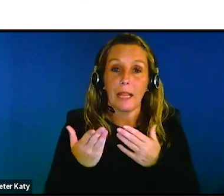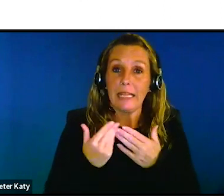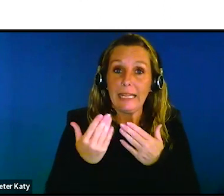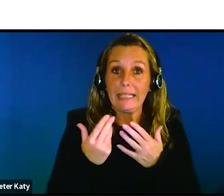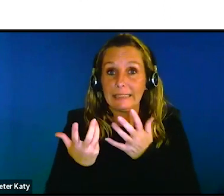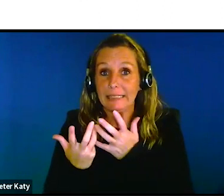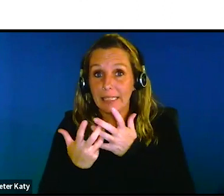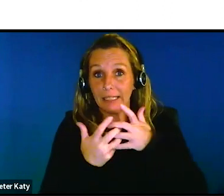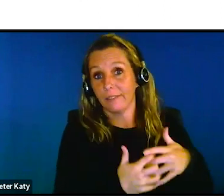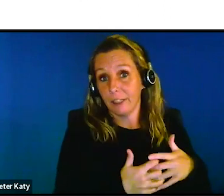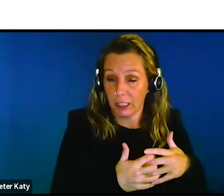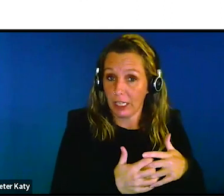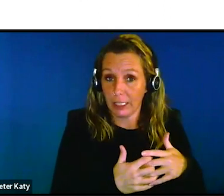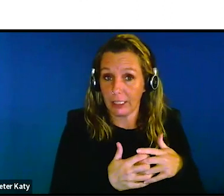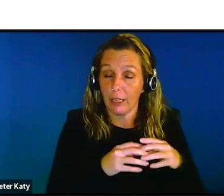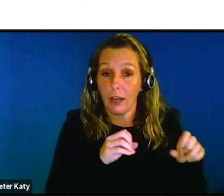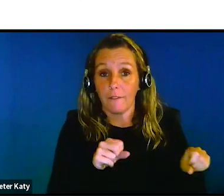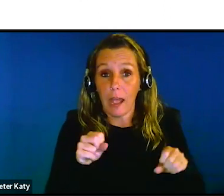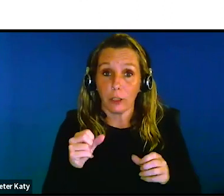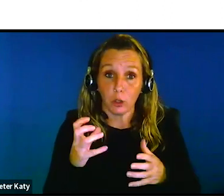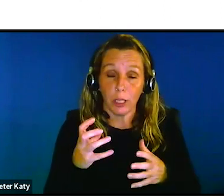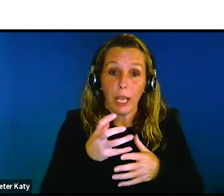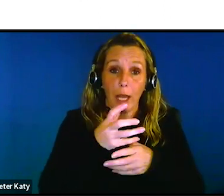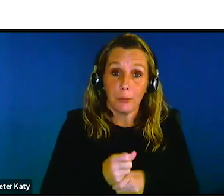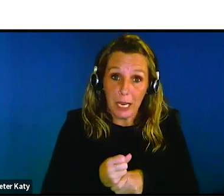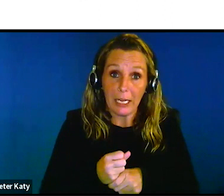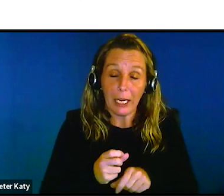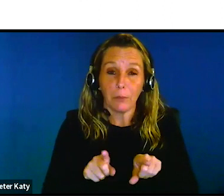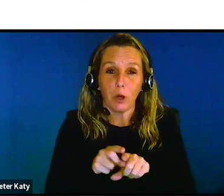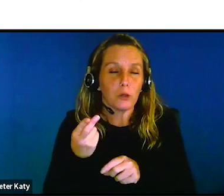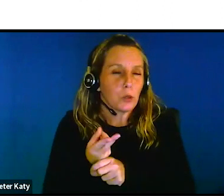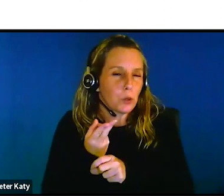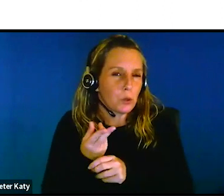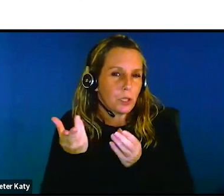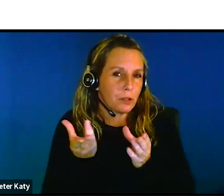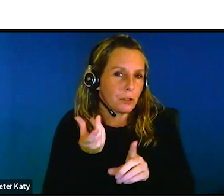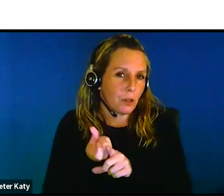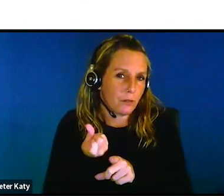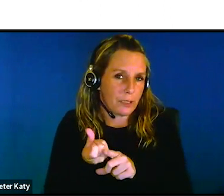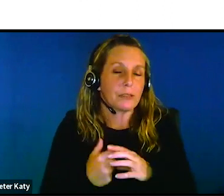that they actually obtaining and using the service?